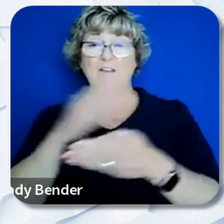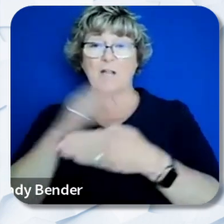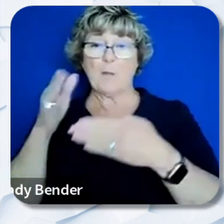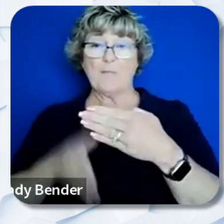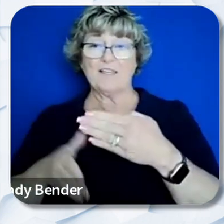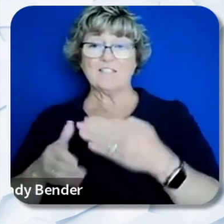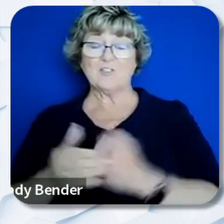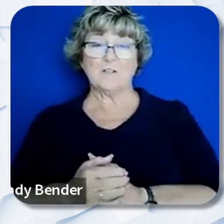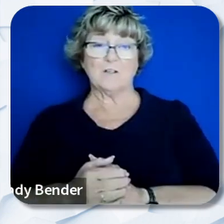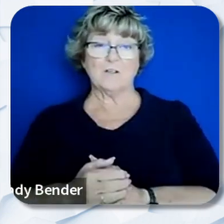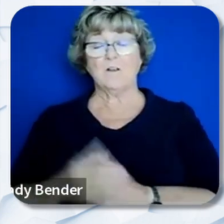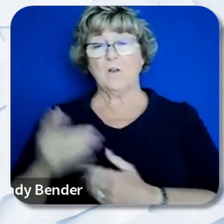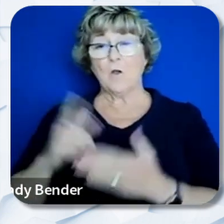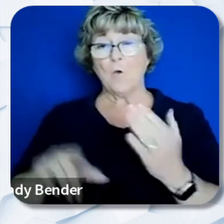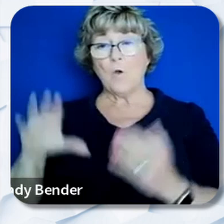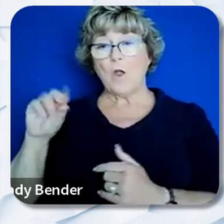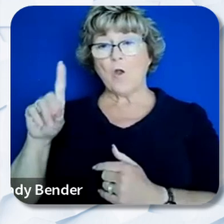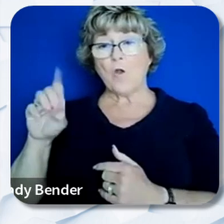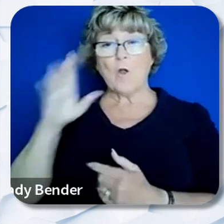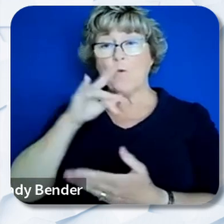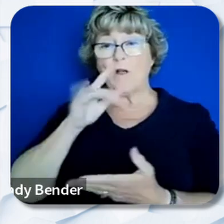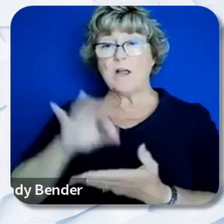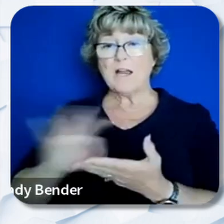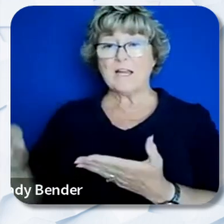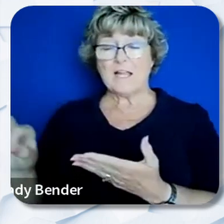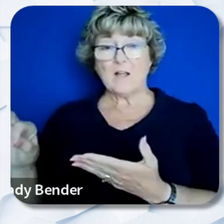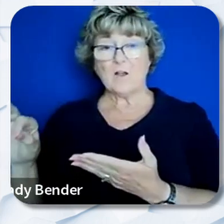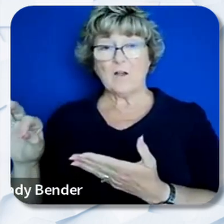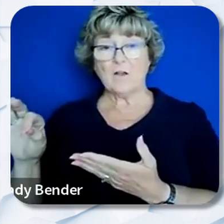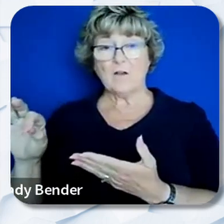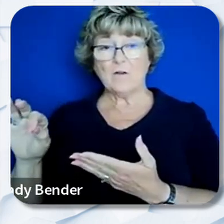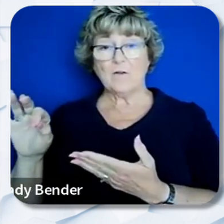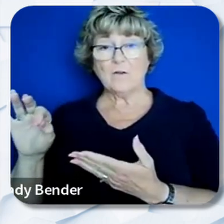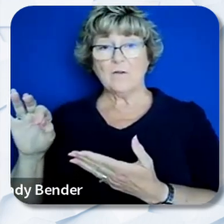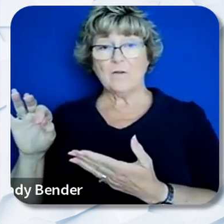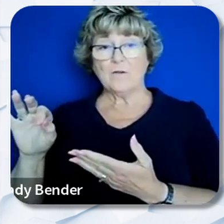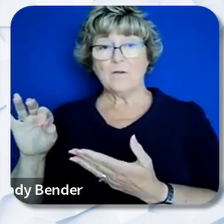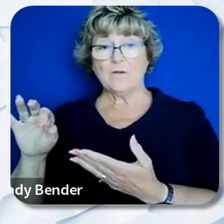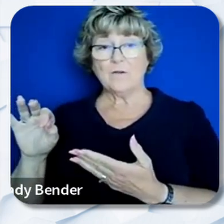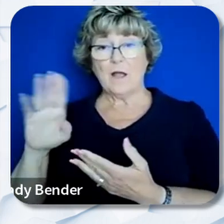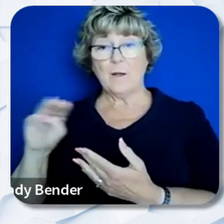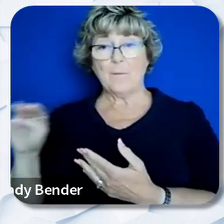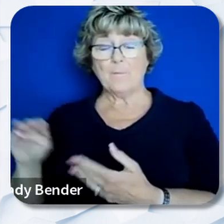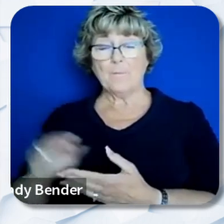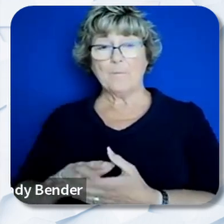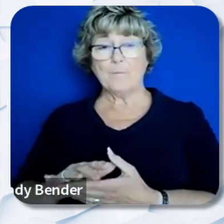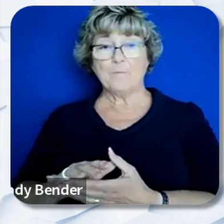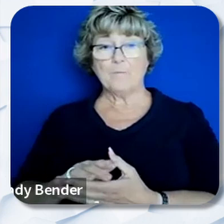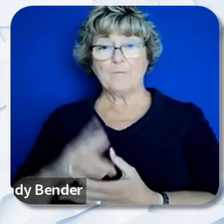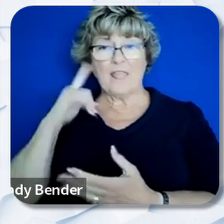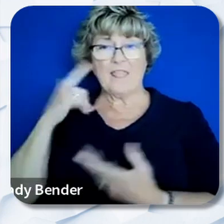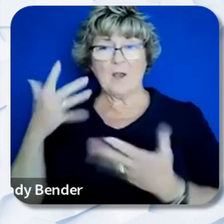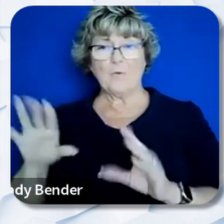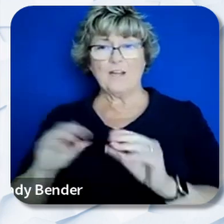code will CALPAD will not count those mod-severes?" I think I clarified. I think I just clarified